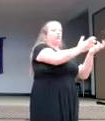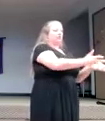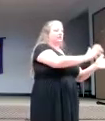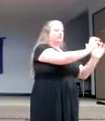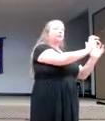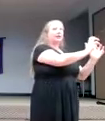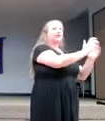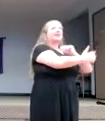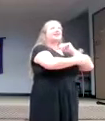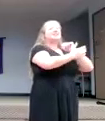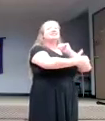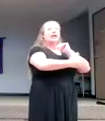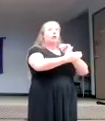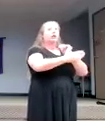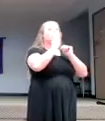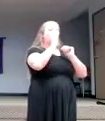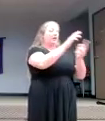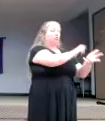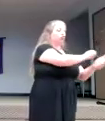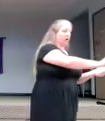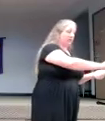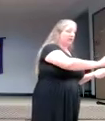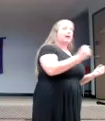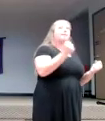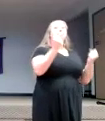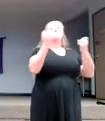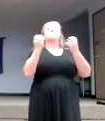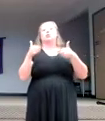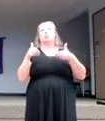by county standards is to destruct it. There are several manners in which that we can destruct